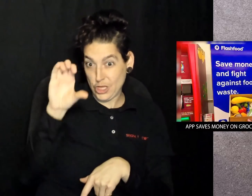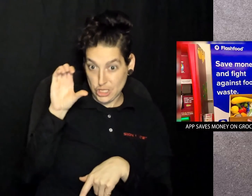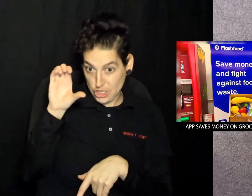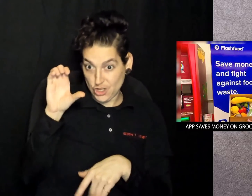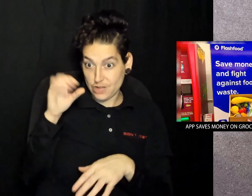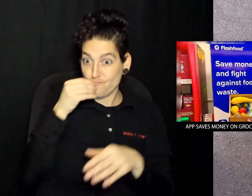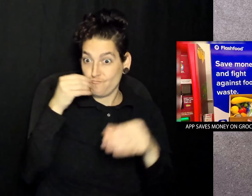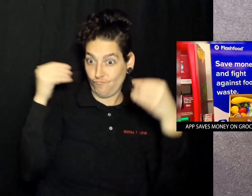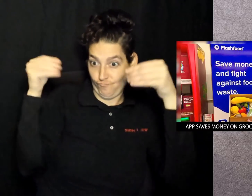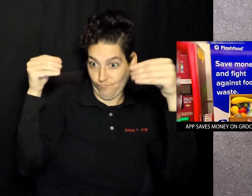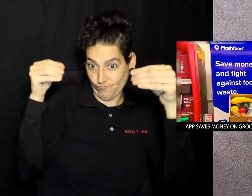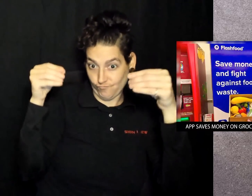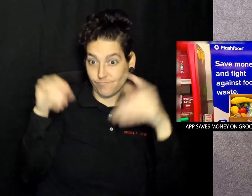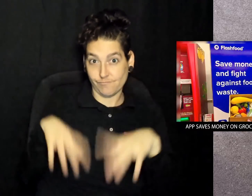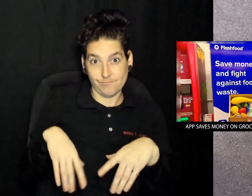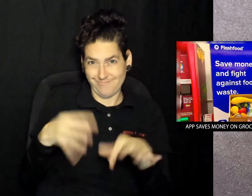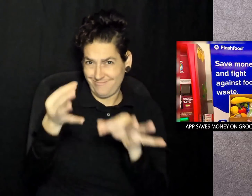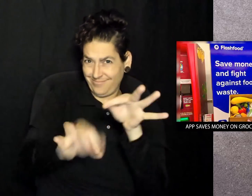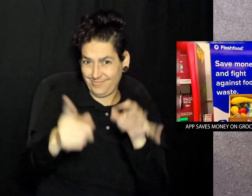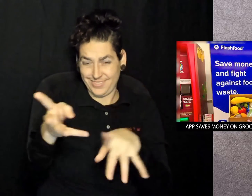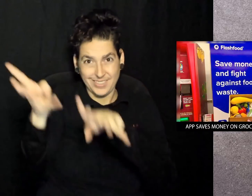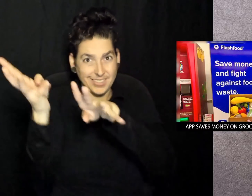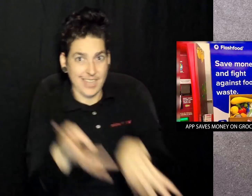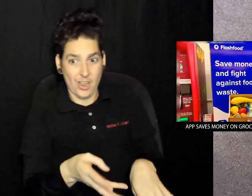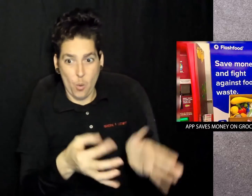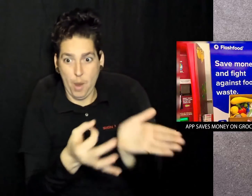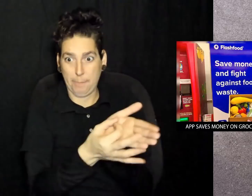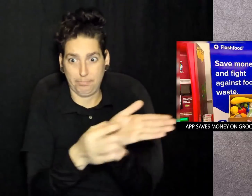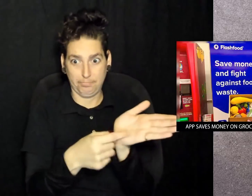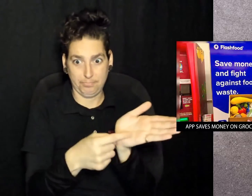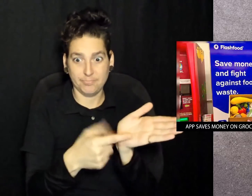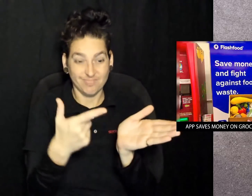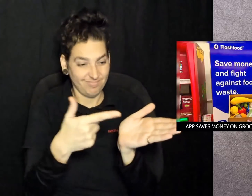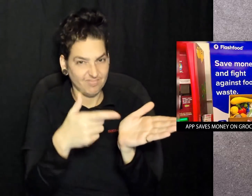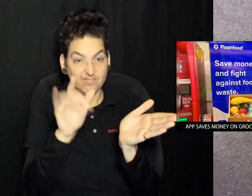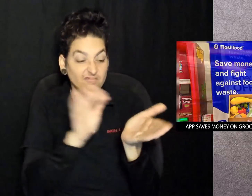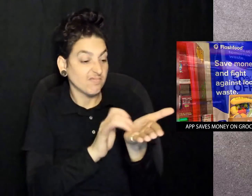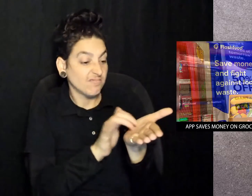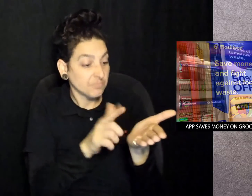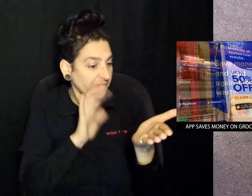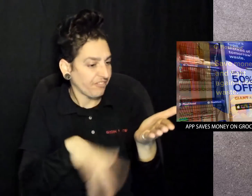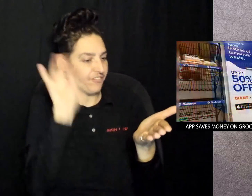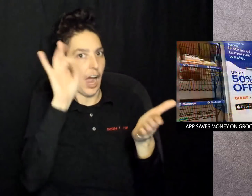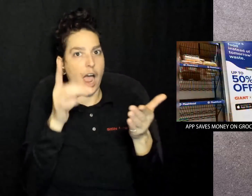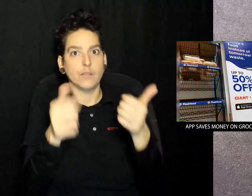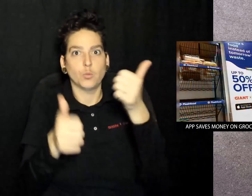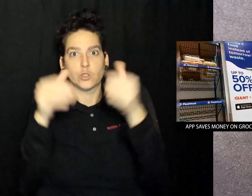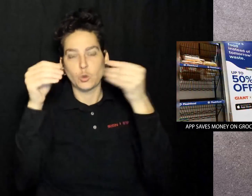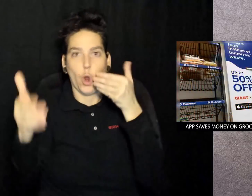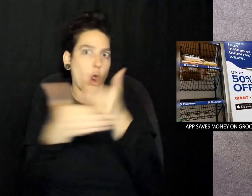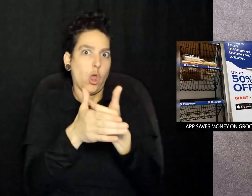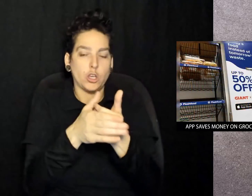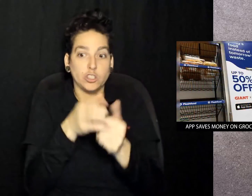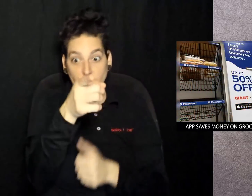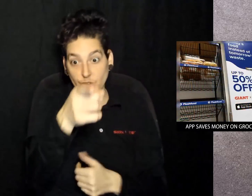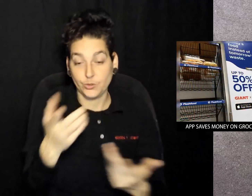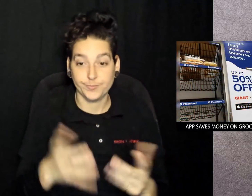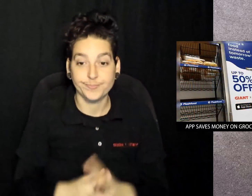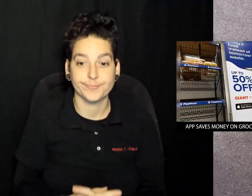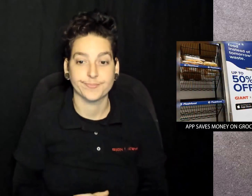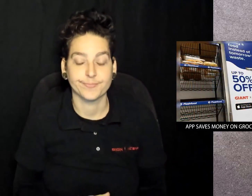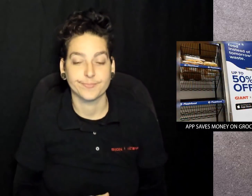in about 1200 grocery stores just download the app to find the one nearest to you